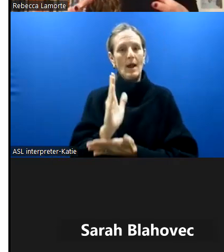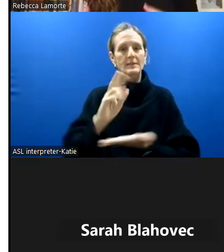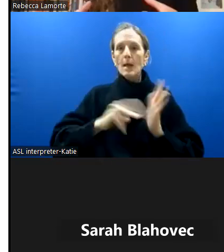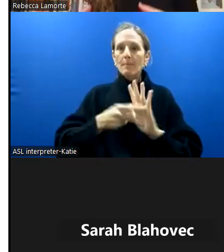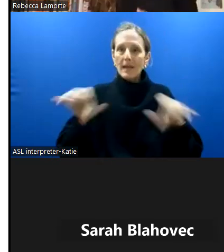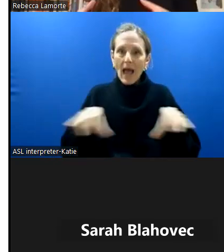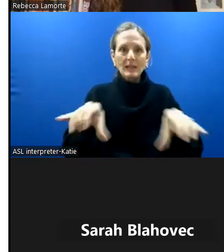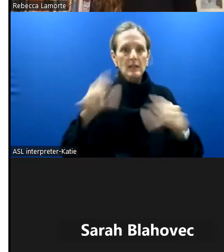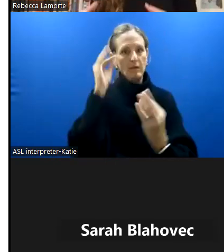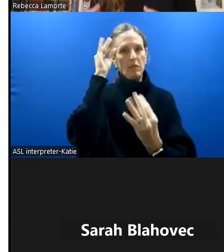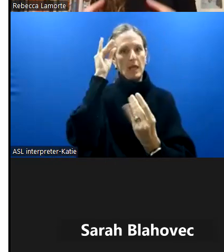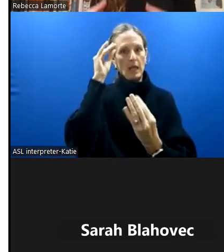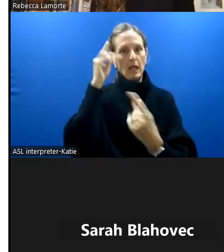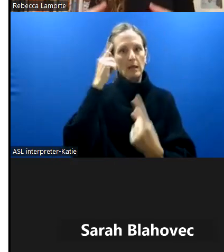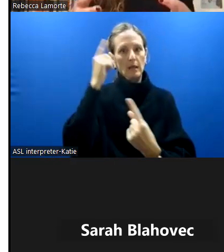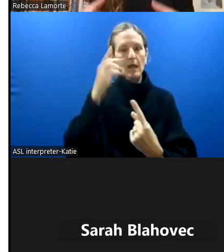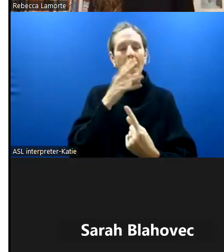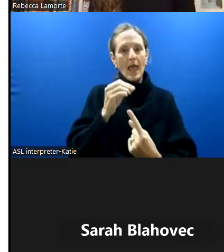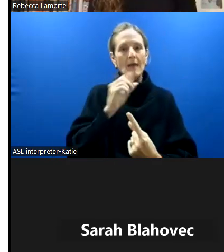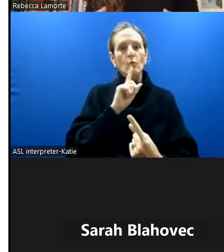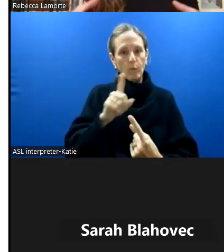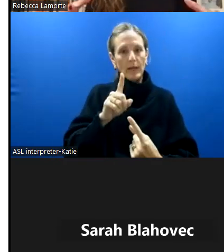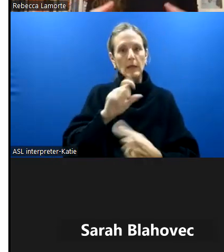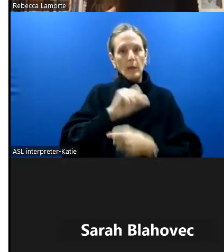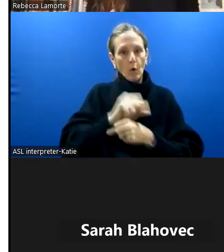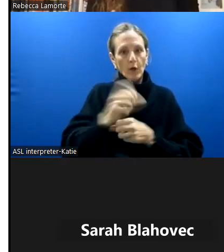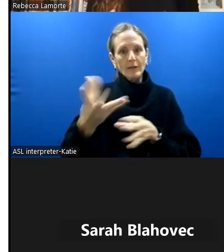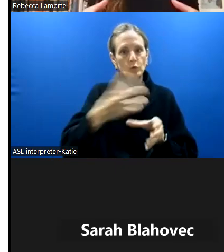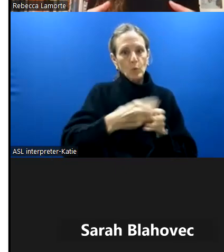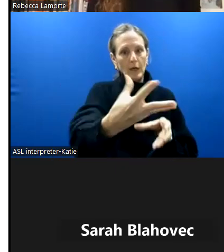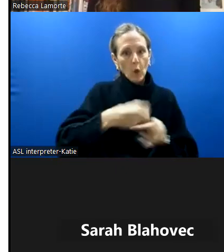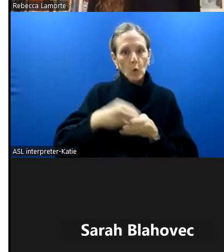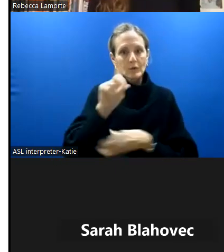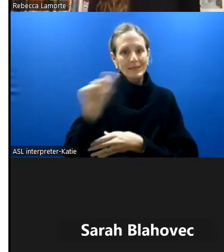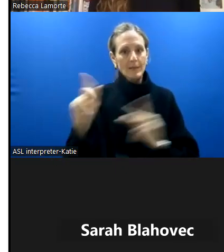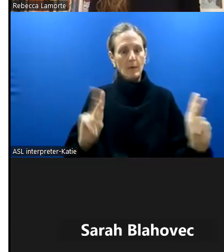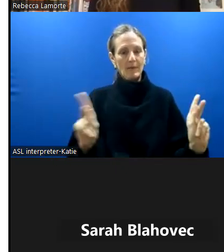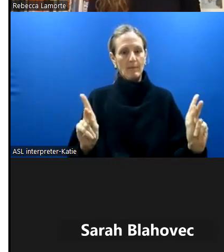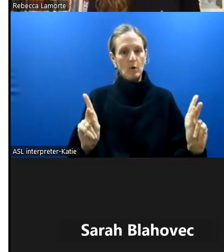and working to include disabled people in issues at the very core of your campaign values.